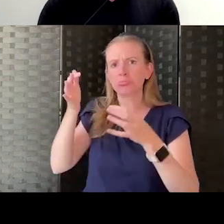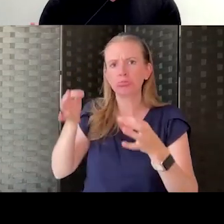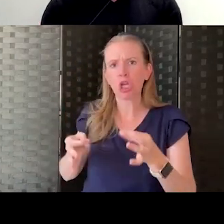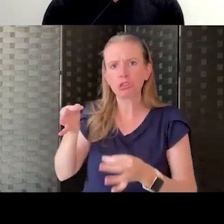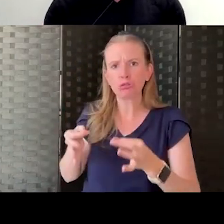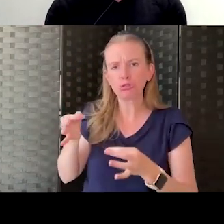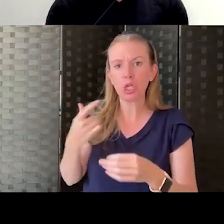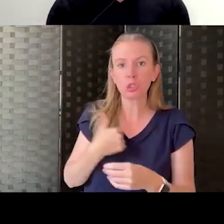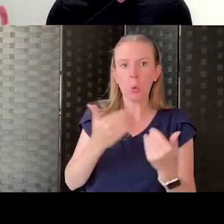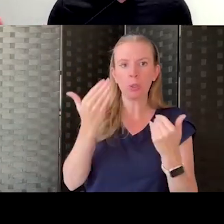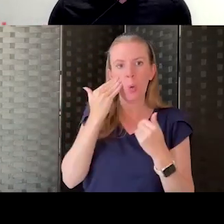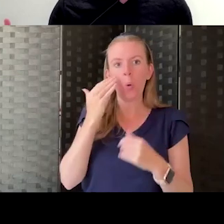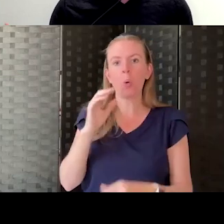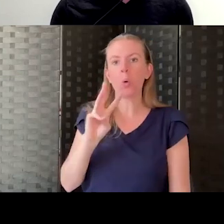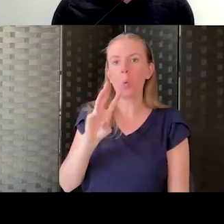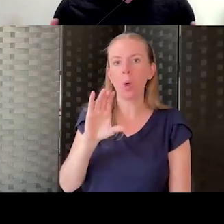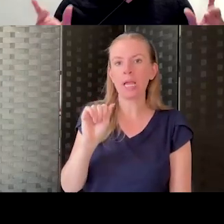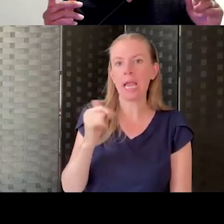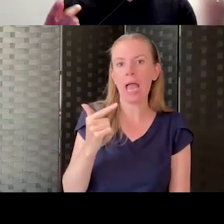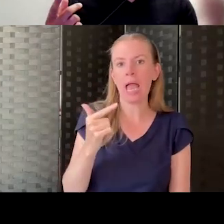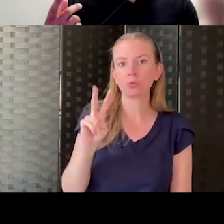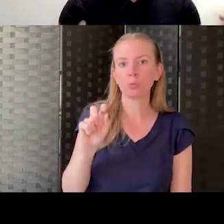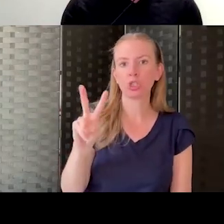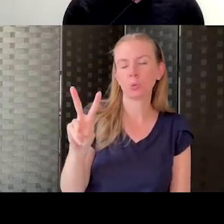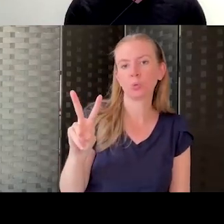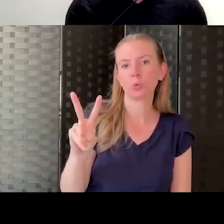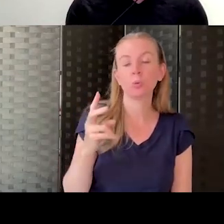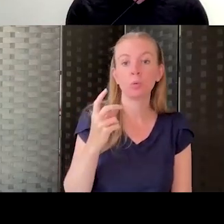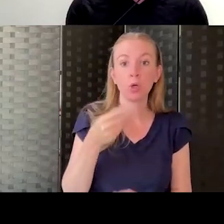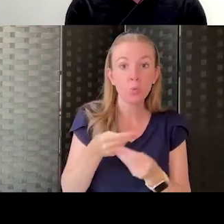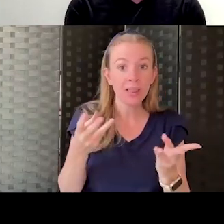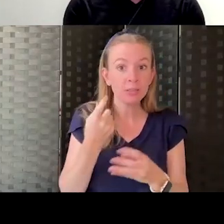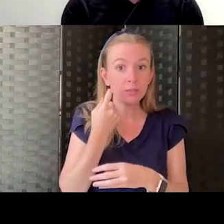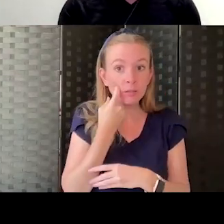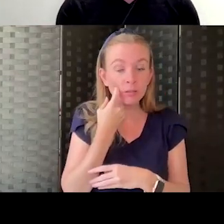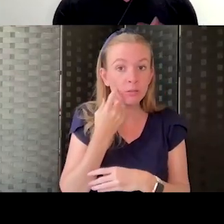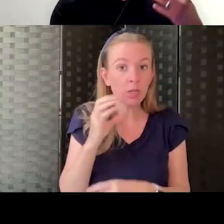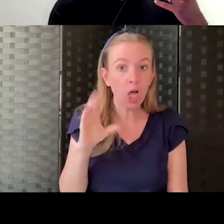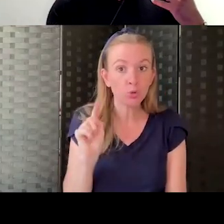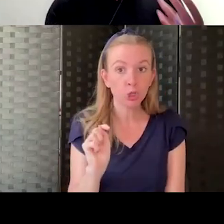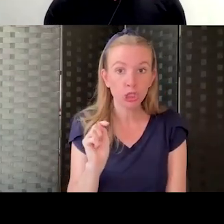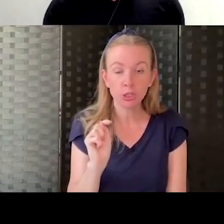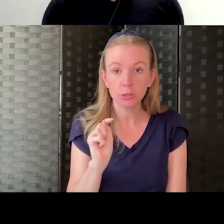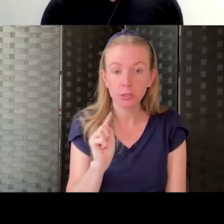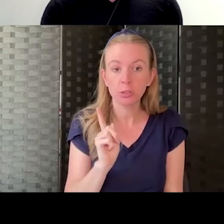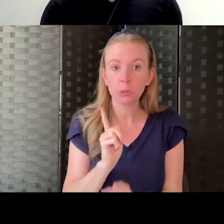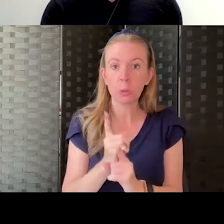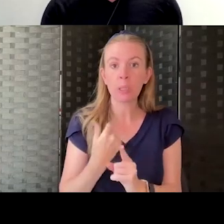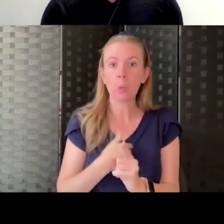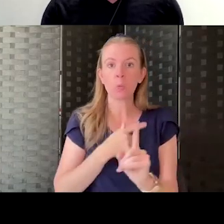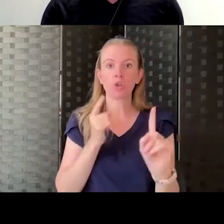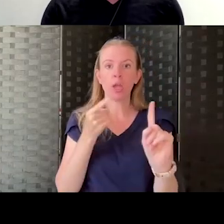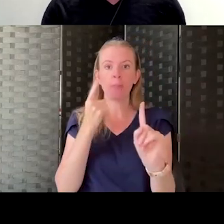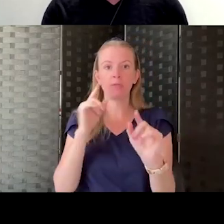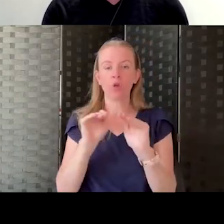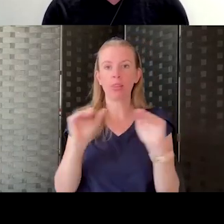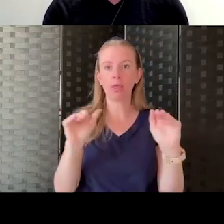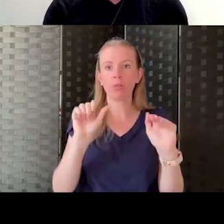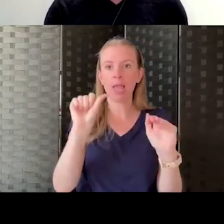tag to . 2, released last October or something like that. Aiming for AA, that is the ground